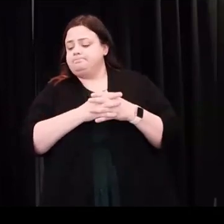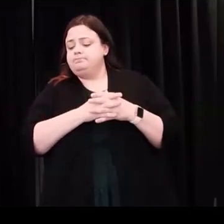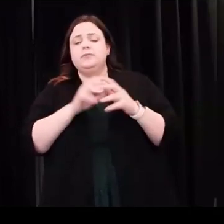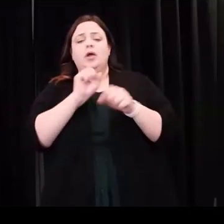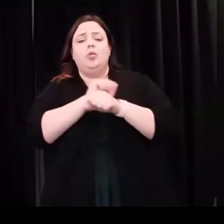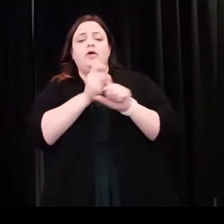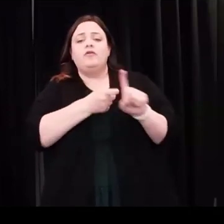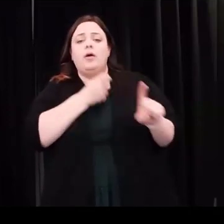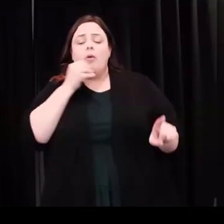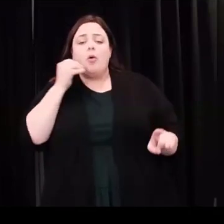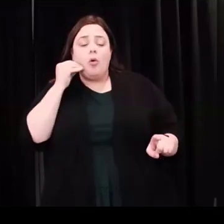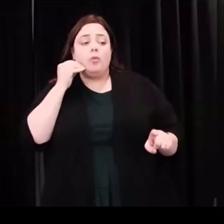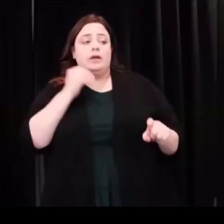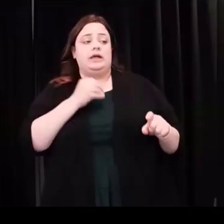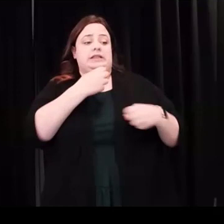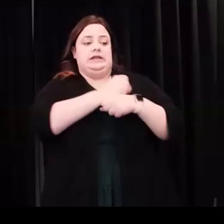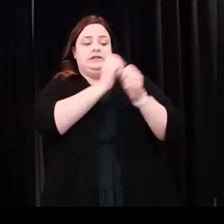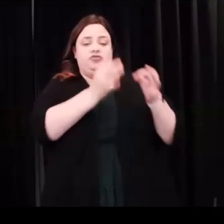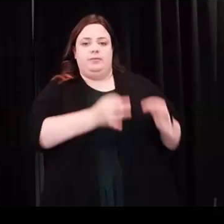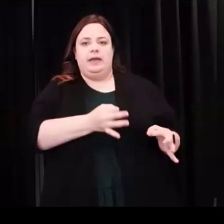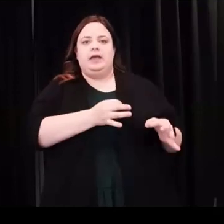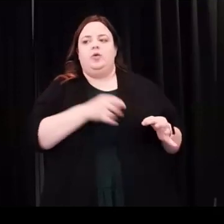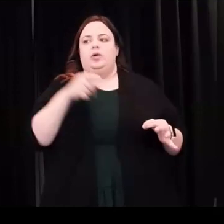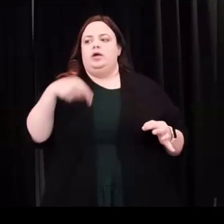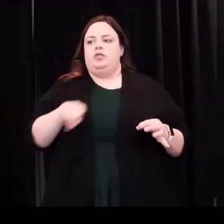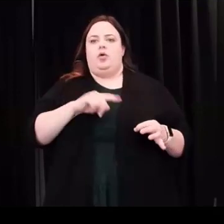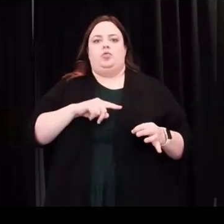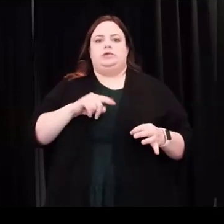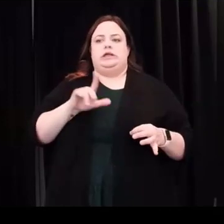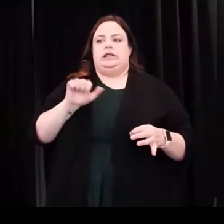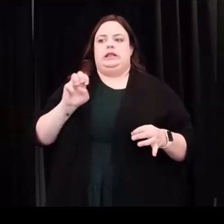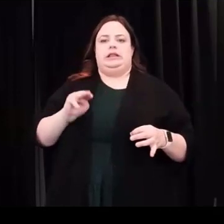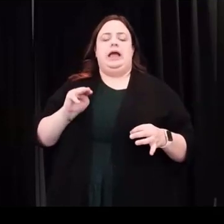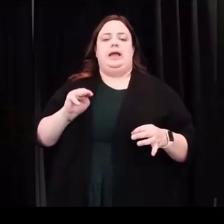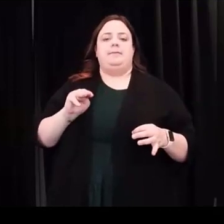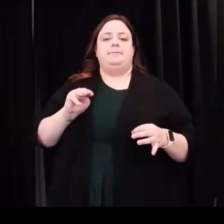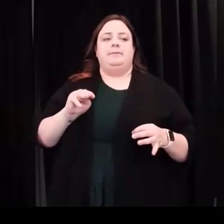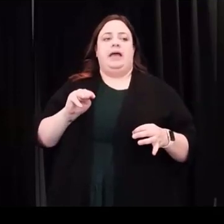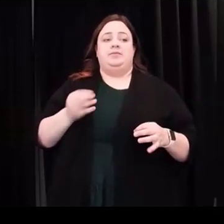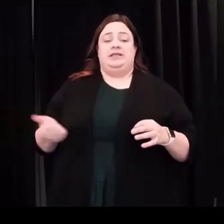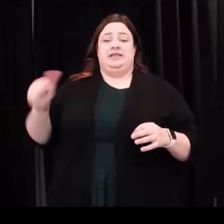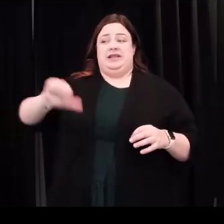home and the decision-making where those those claims have been denied as ADA accommodations.